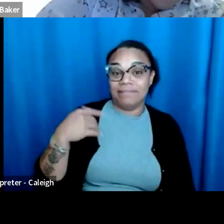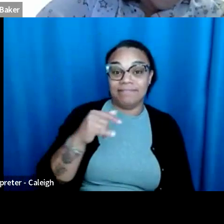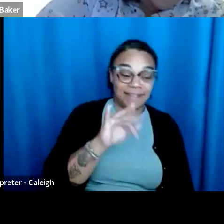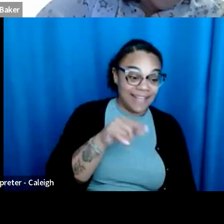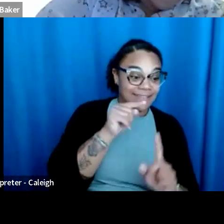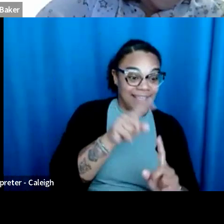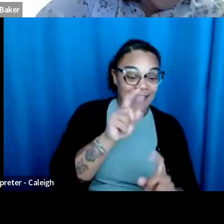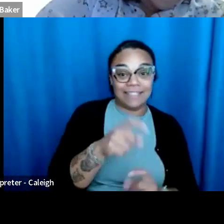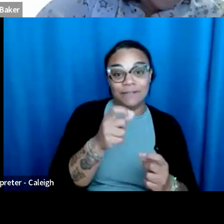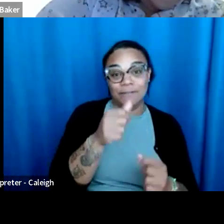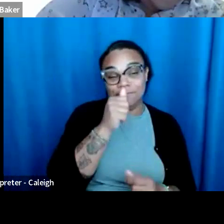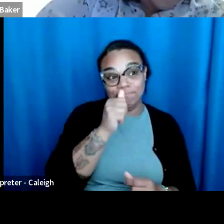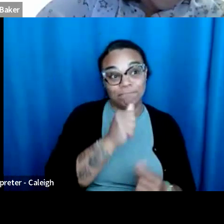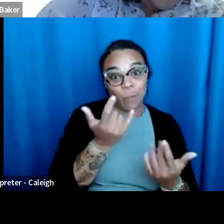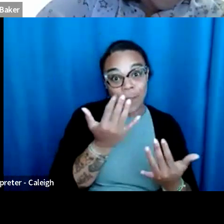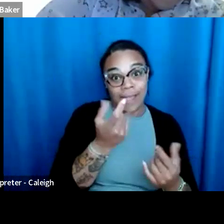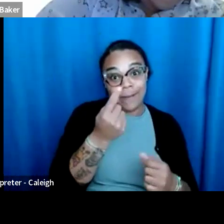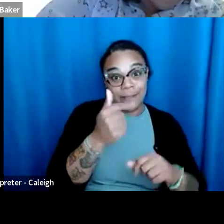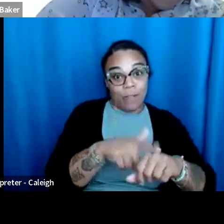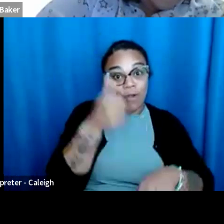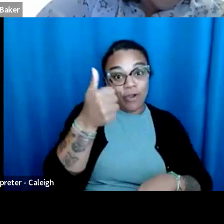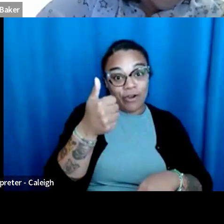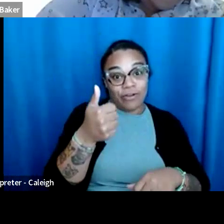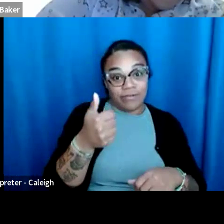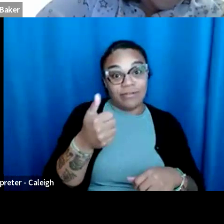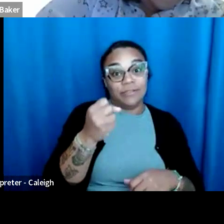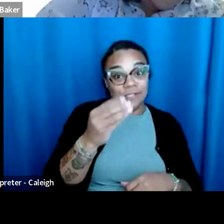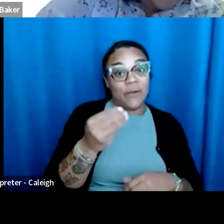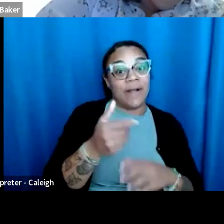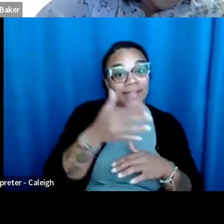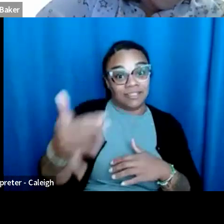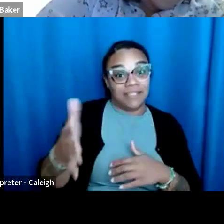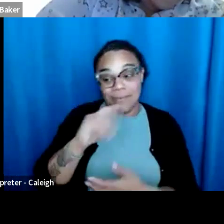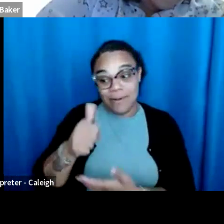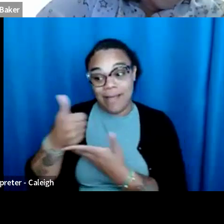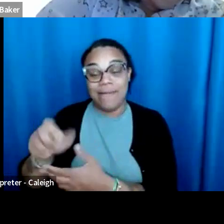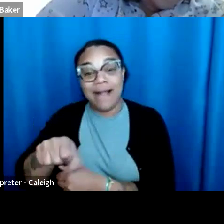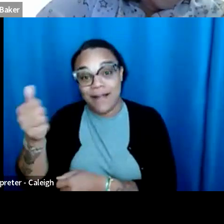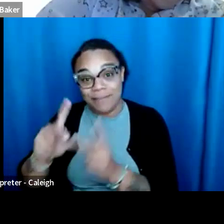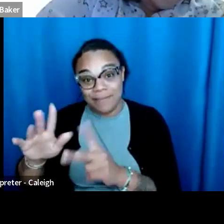it'll make somebody else's life easier, and I think that that's my hope for advocacy, is that all the challenges that I've been through,